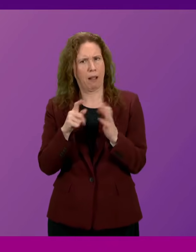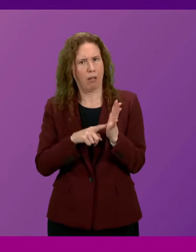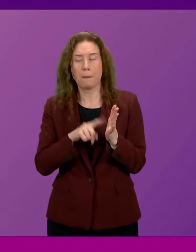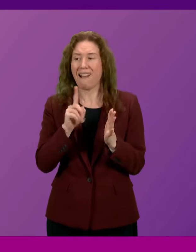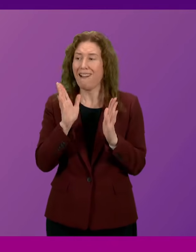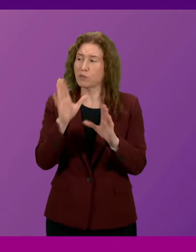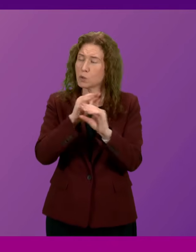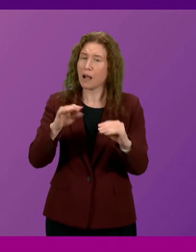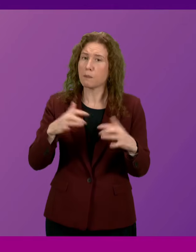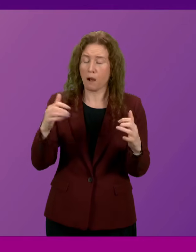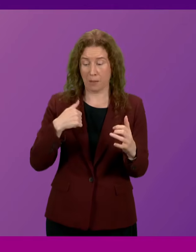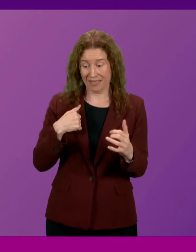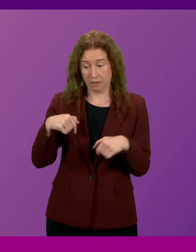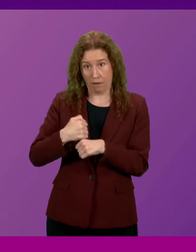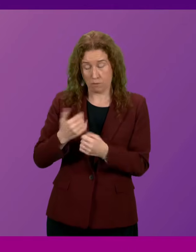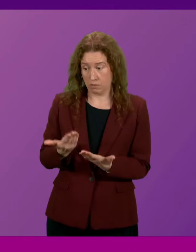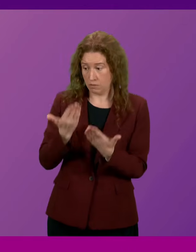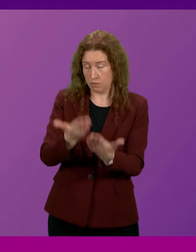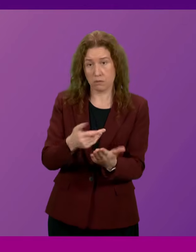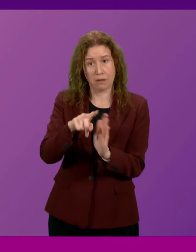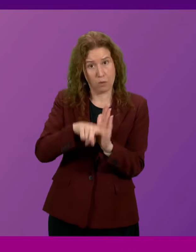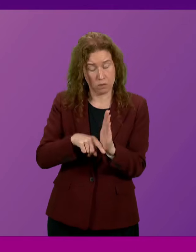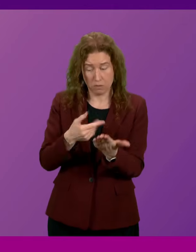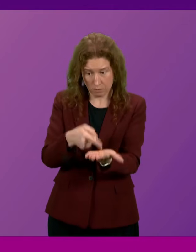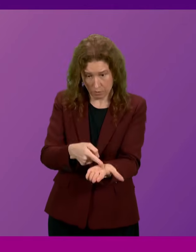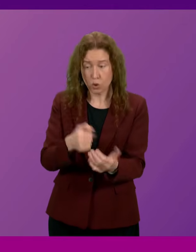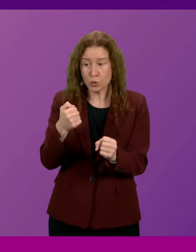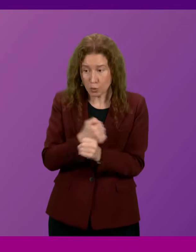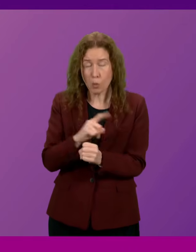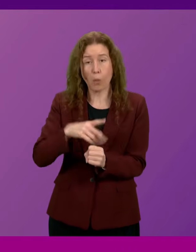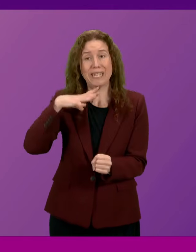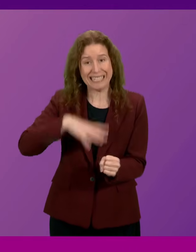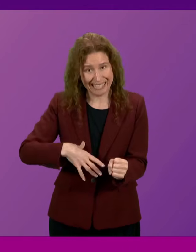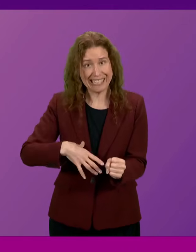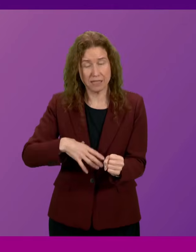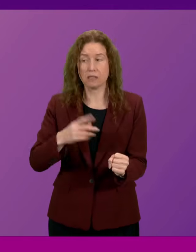the Government has introduced legislation to do exactly what is required in the criminal justice